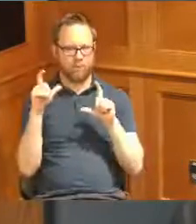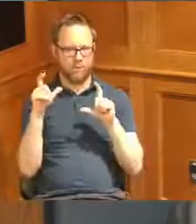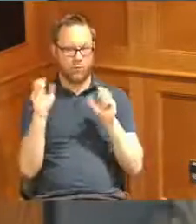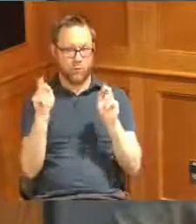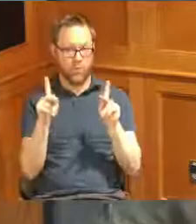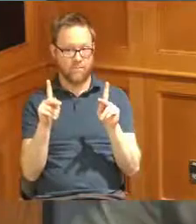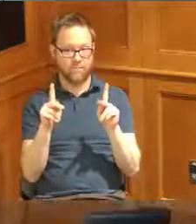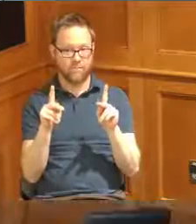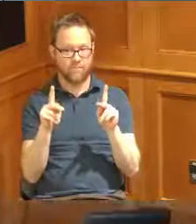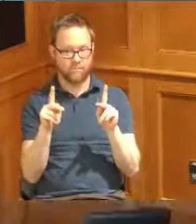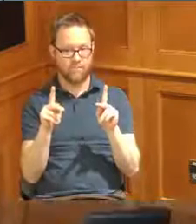Proclamation